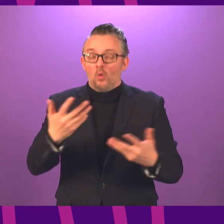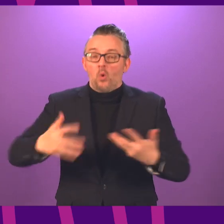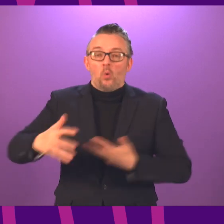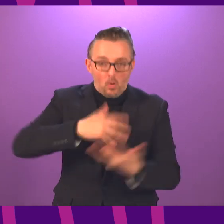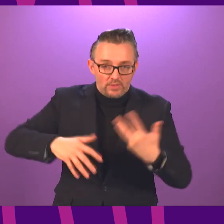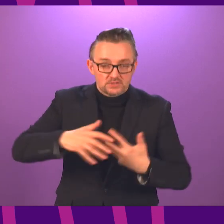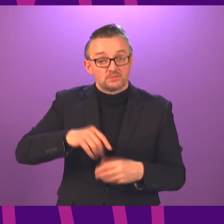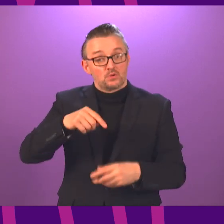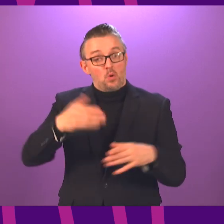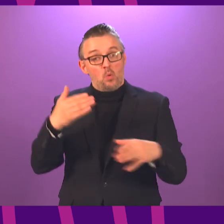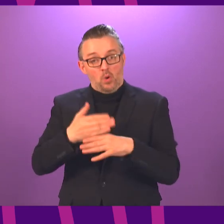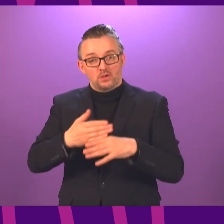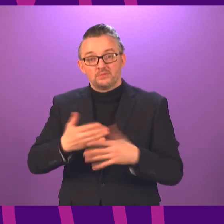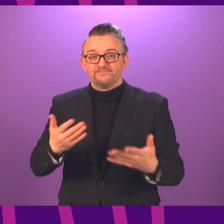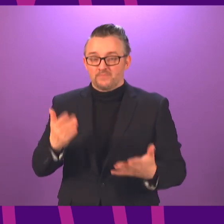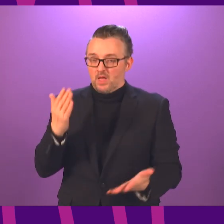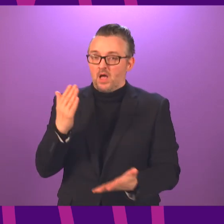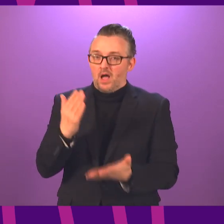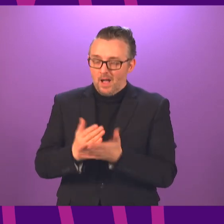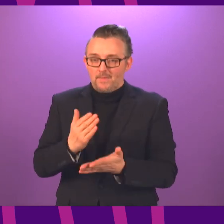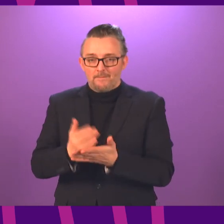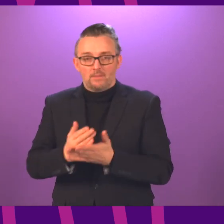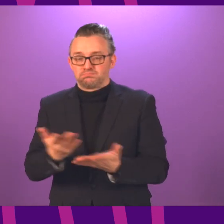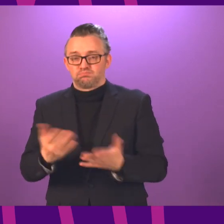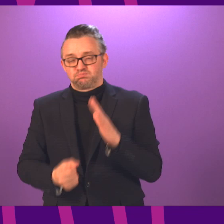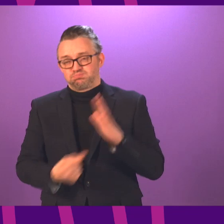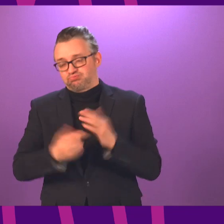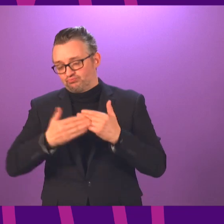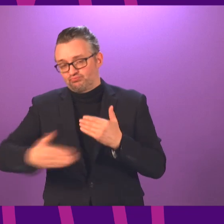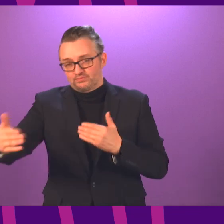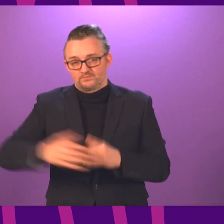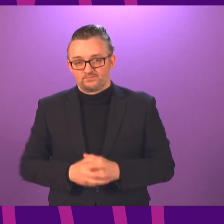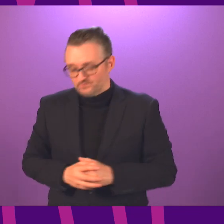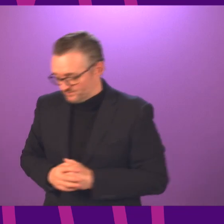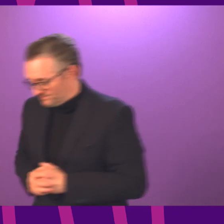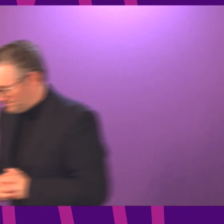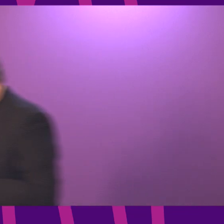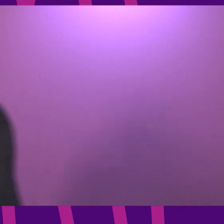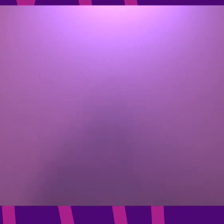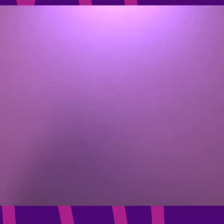but that kind of work will be increasingly important in the years ahead.